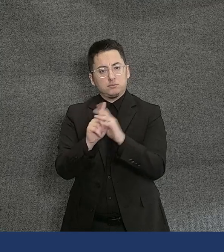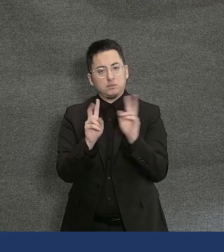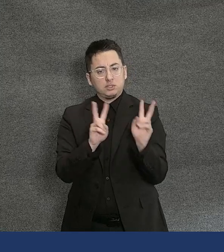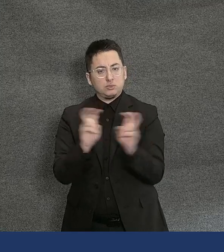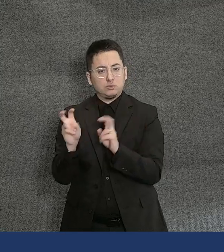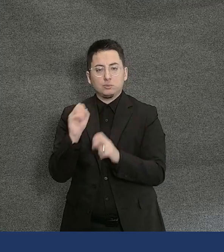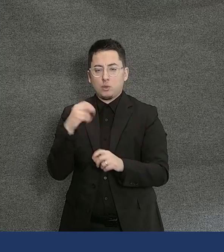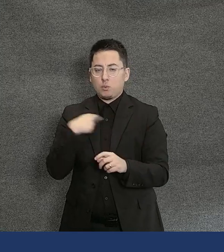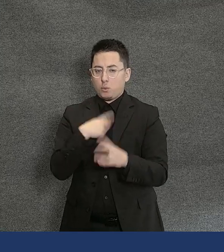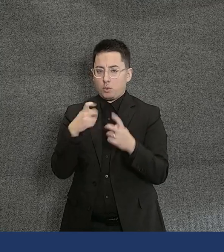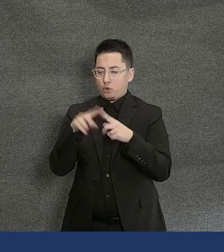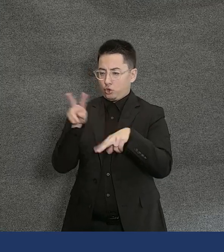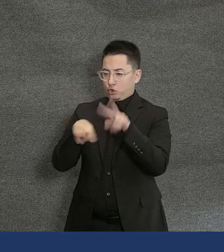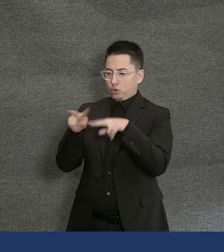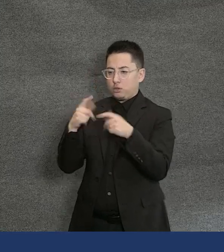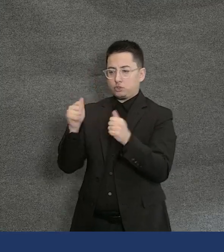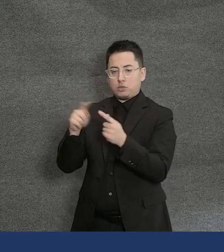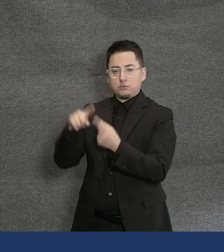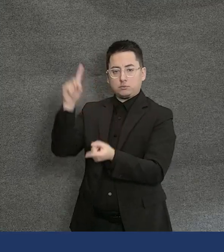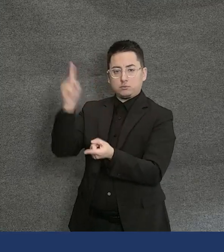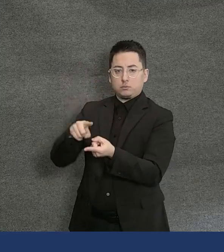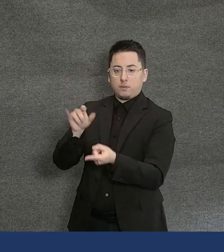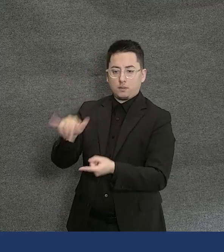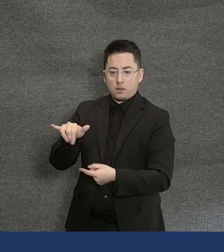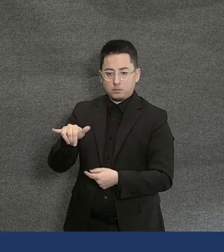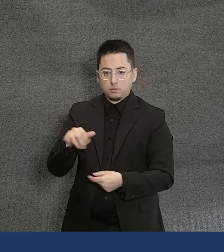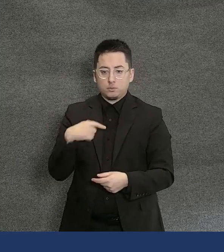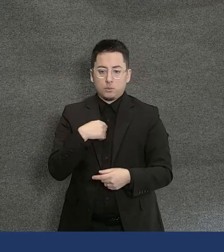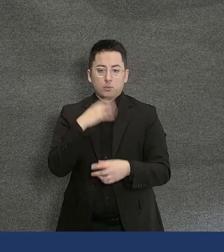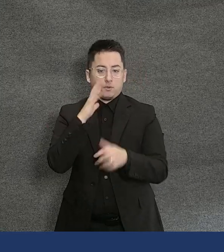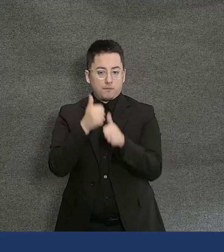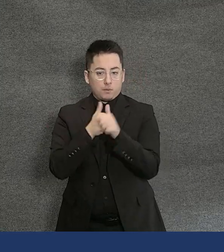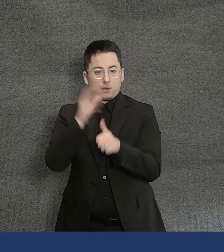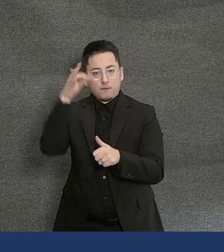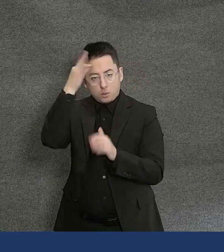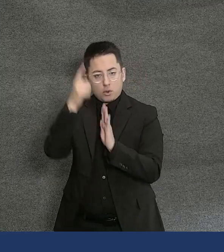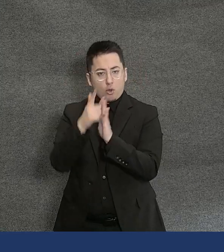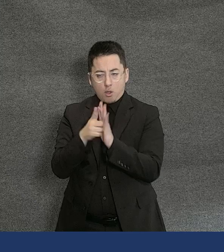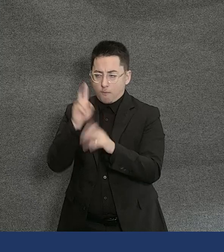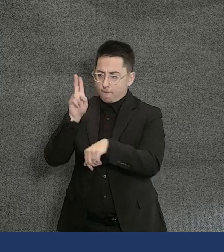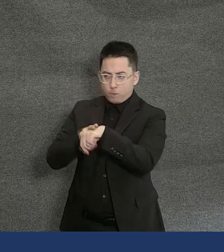But I think that's going to be a key in making sure that we get folks the services they need as soon as we can.